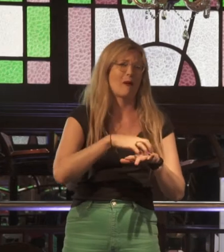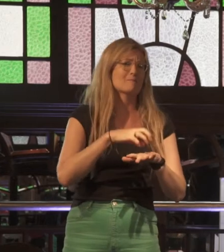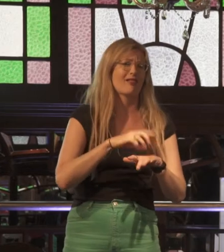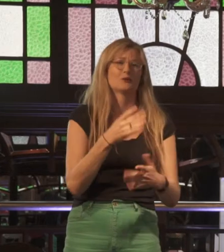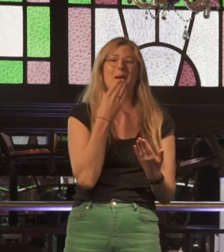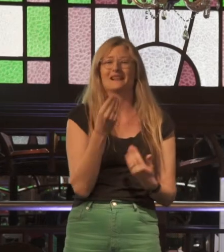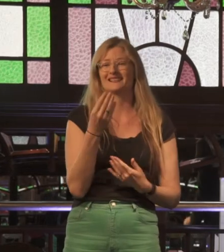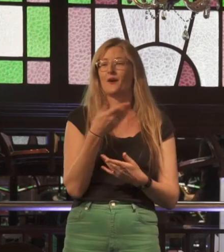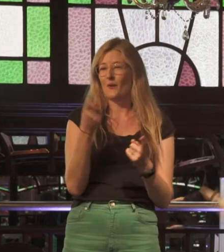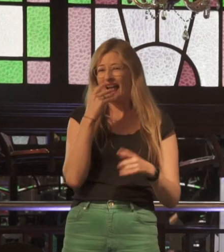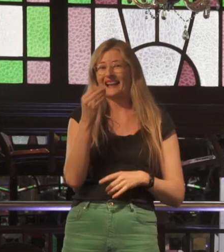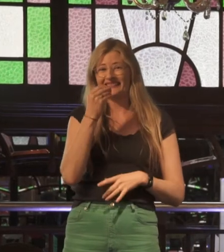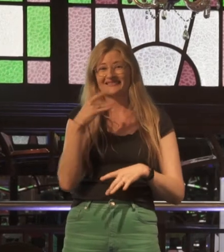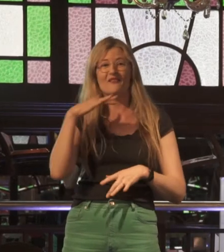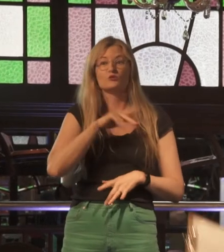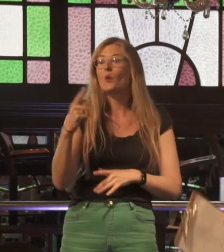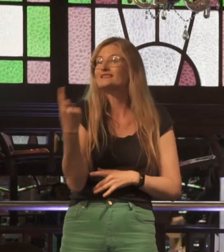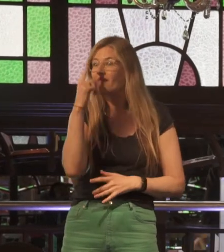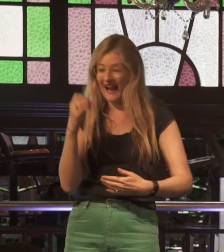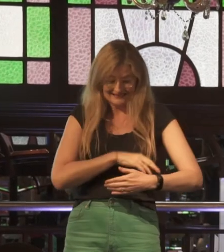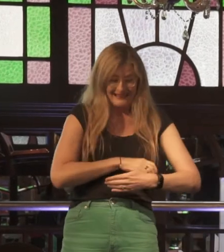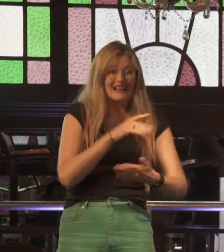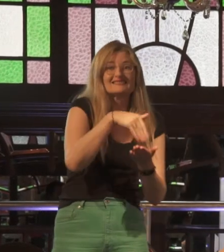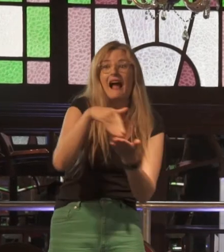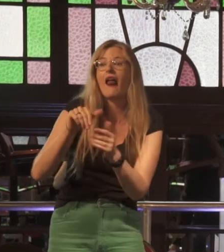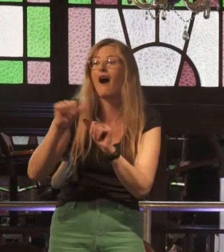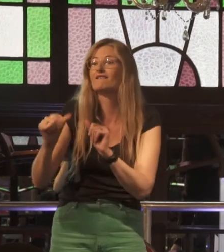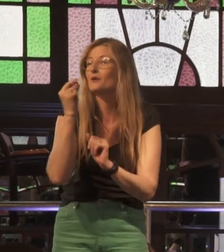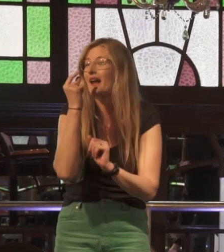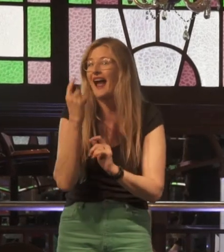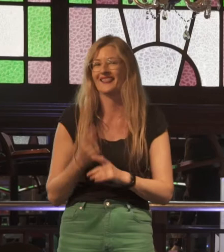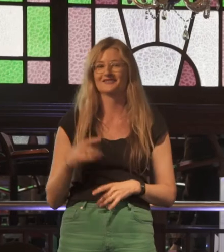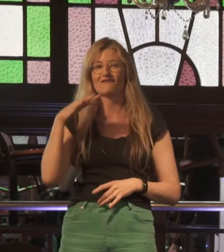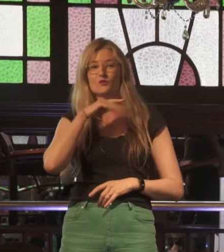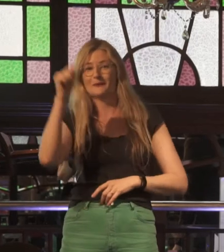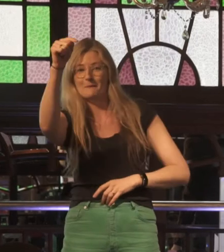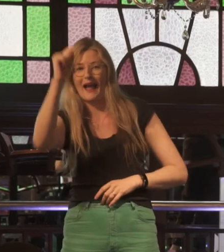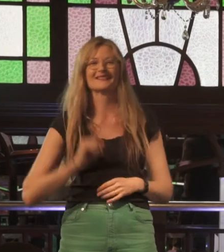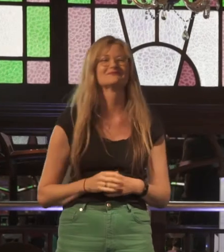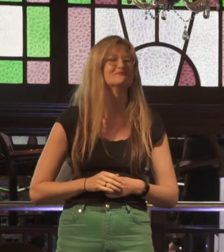Try and eat the fruit, or just take it. Take it, sell it on. So, yeah.